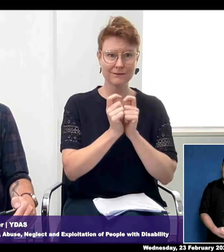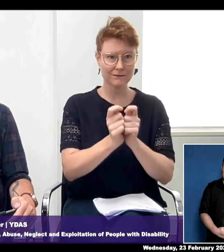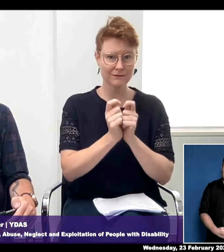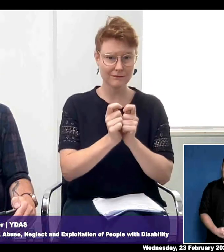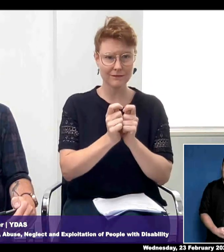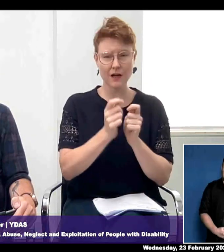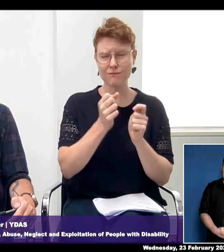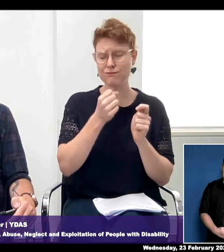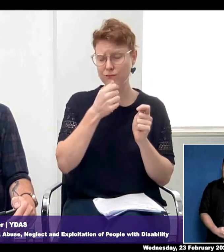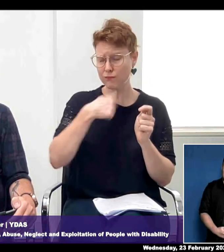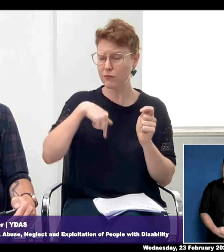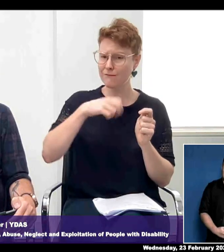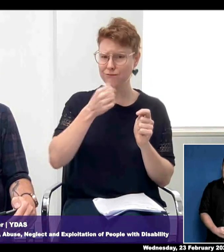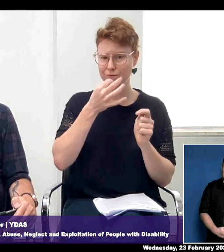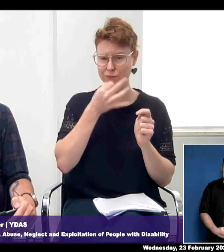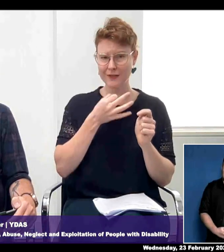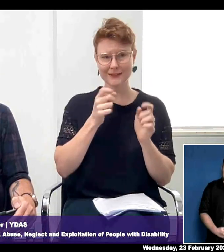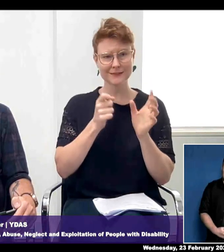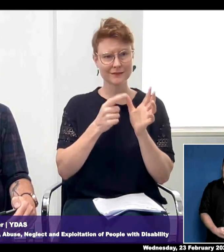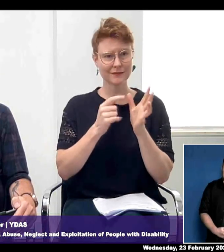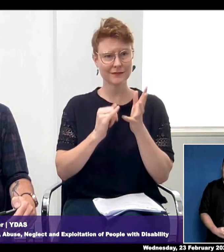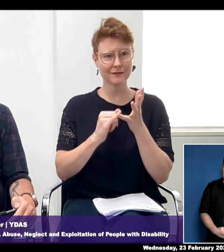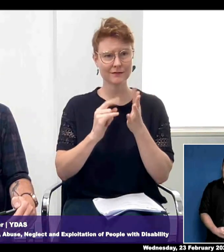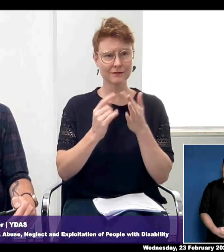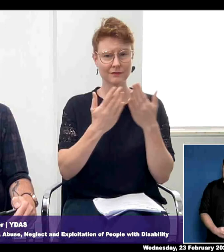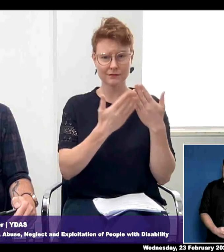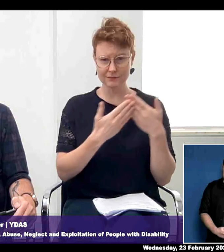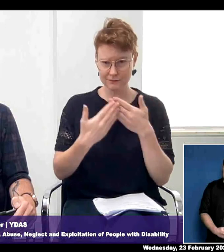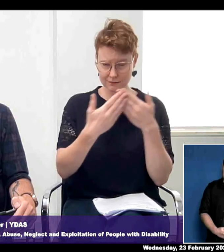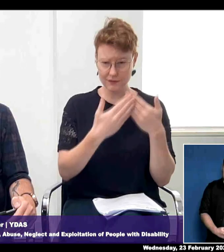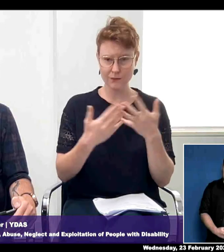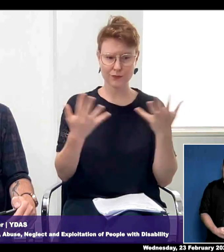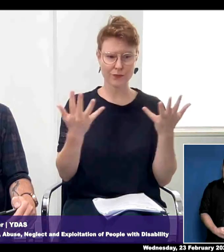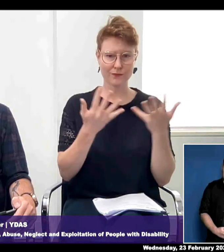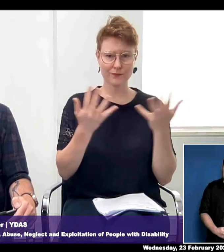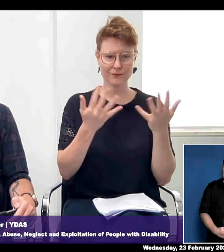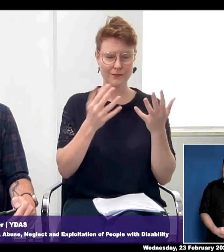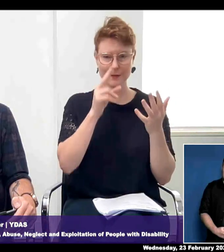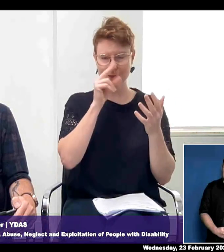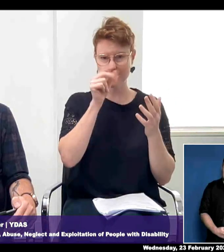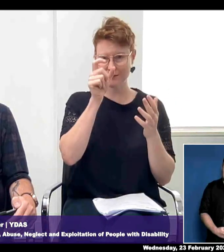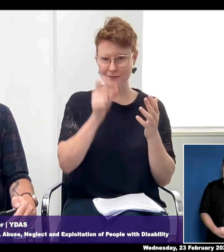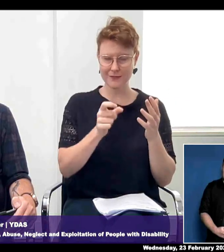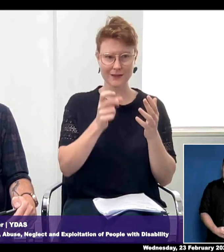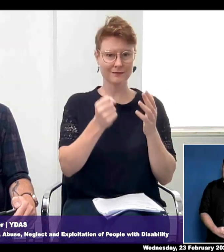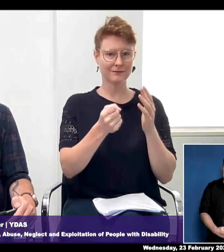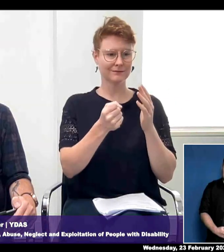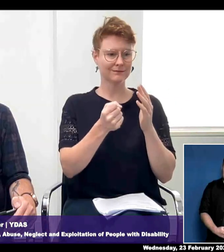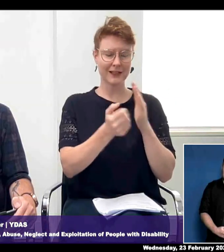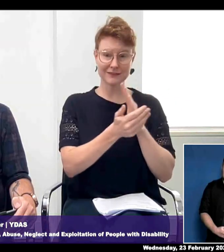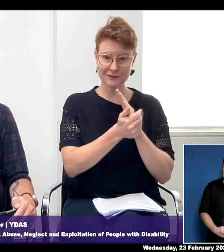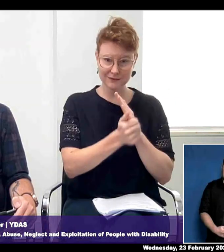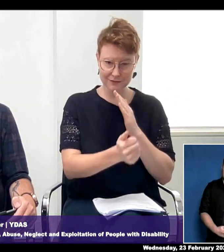Sometimes the disabled young person is not valued, and we see this occur in a few of our